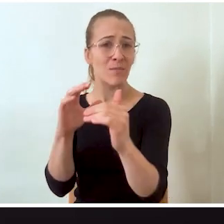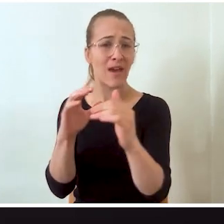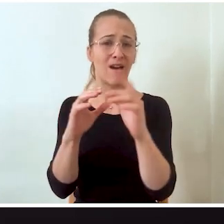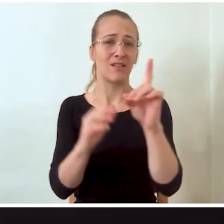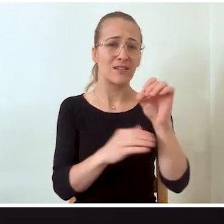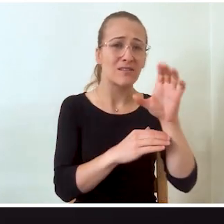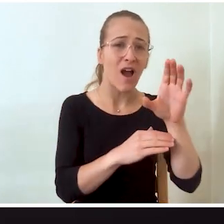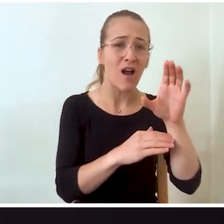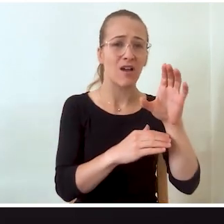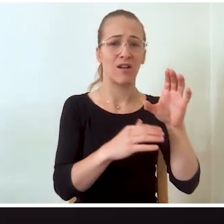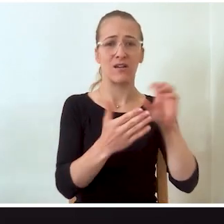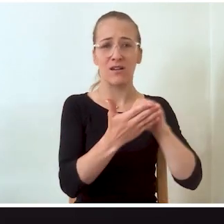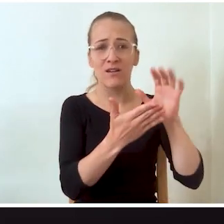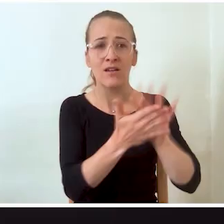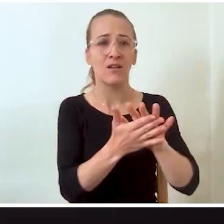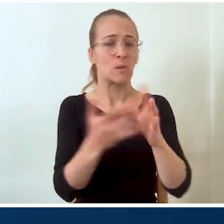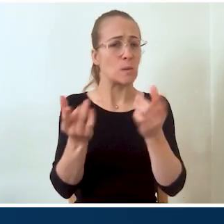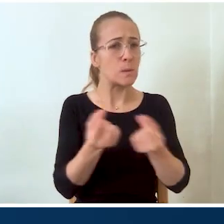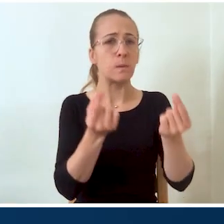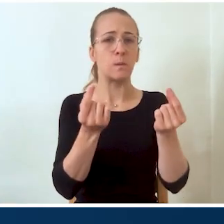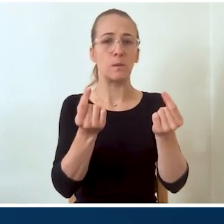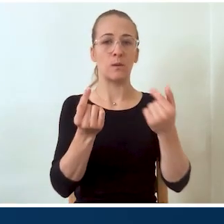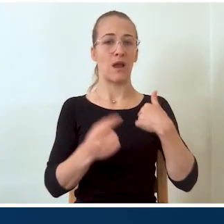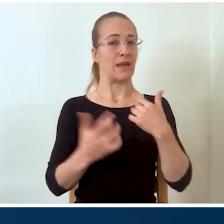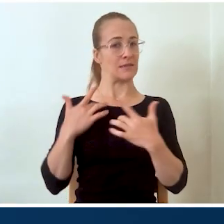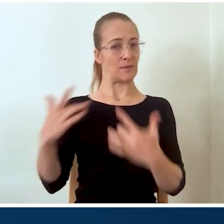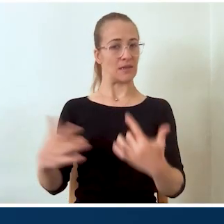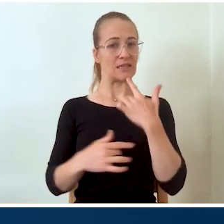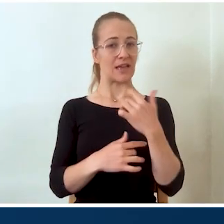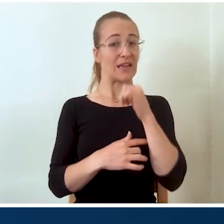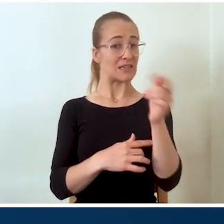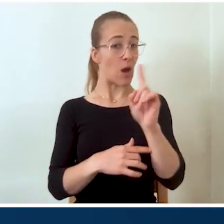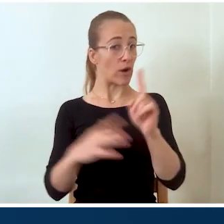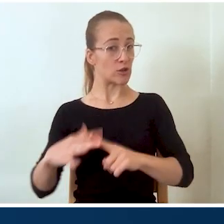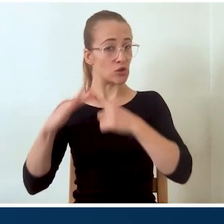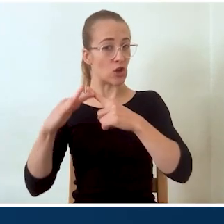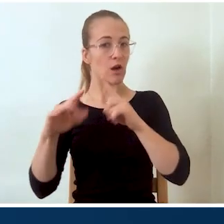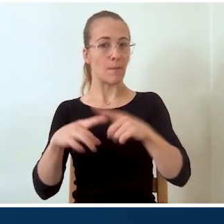And I usually say, "It's not necessarily where you start, but just make sure you start."